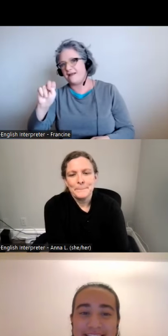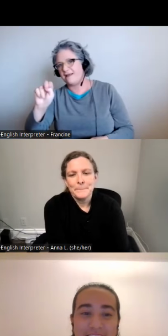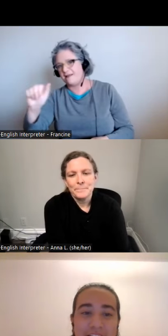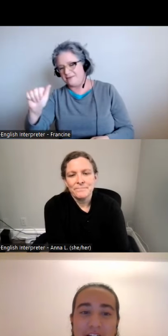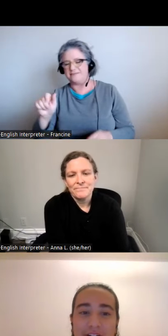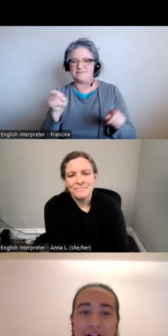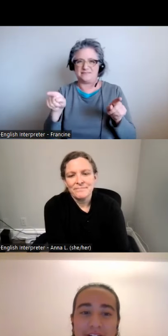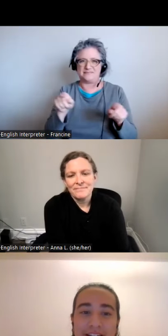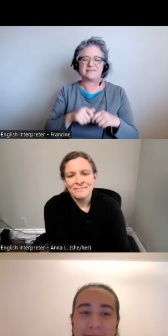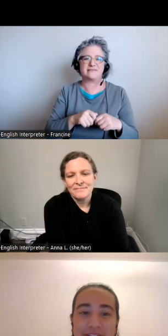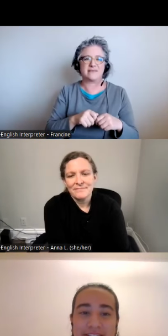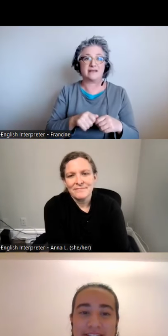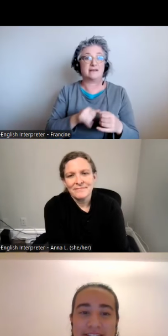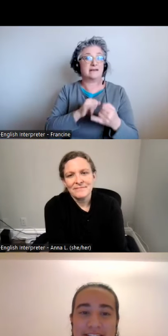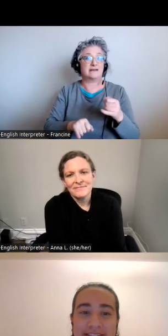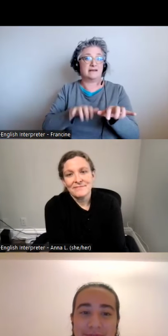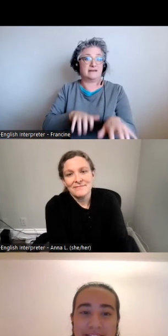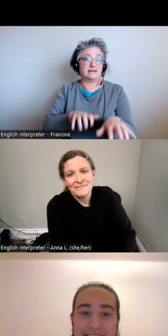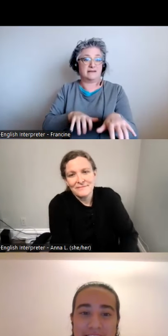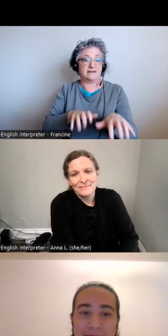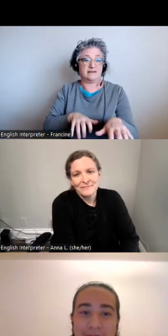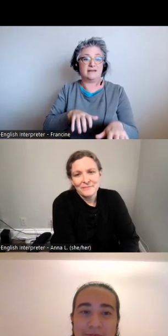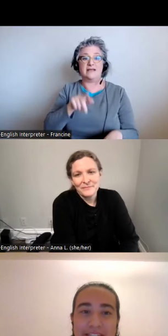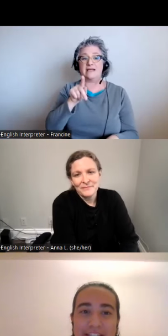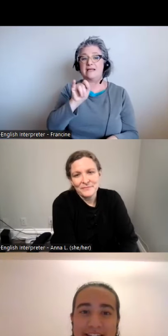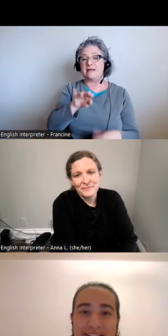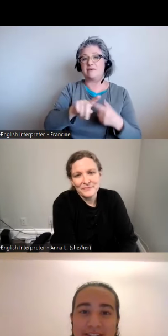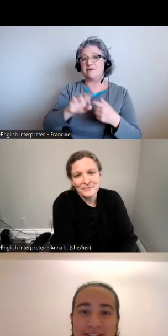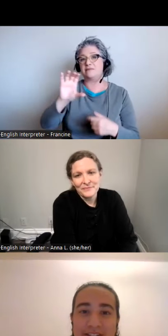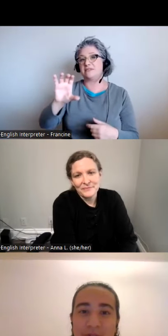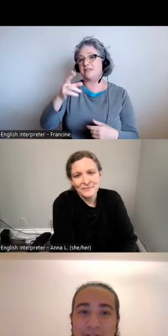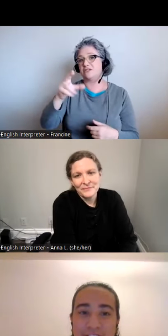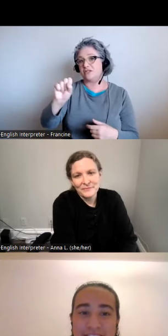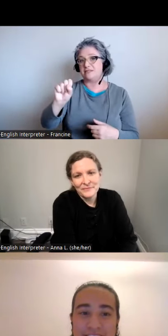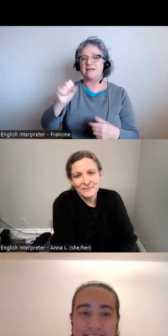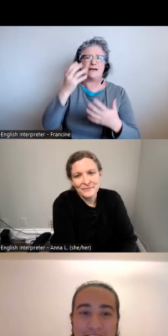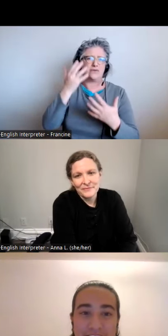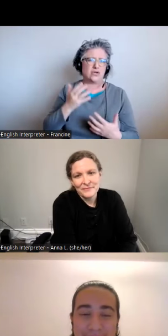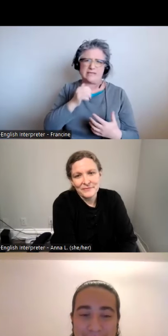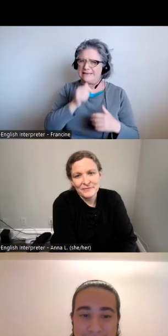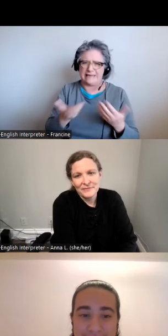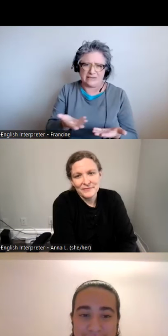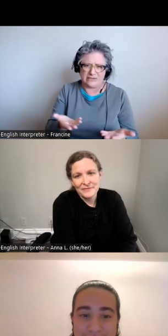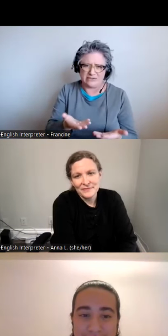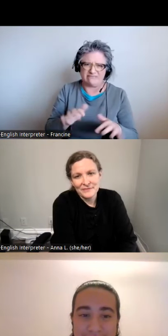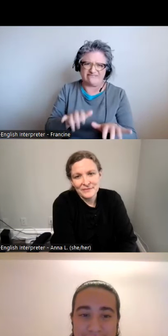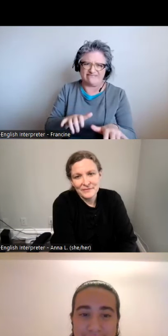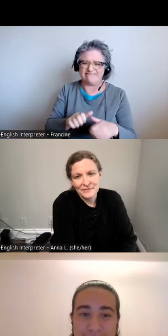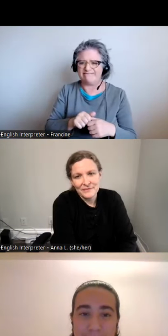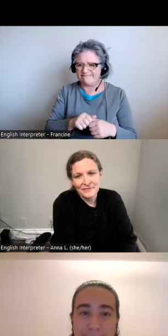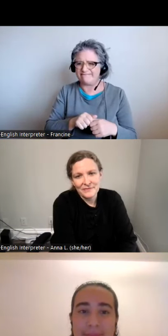And Our Asl English Internet, team is Francine and Anna.